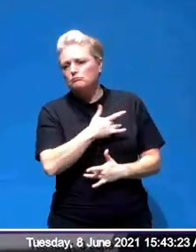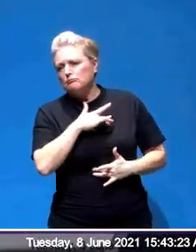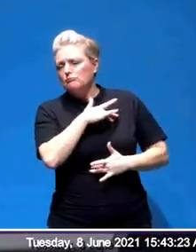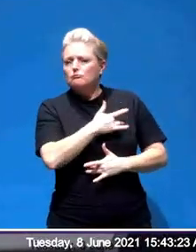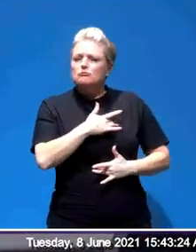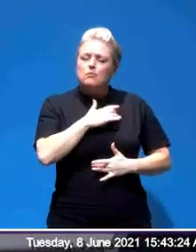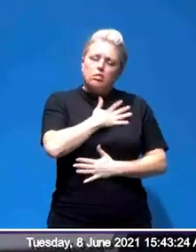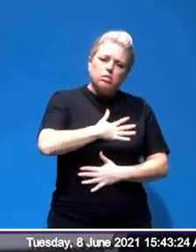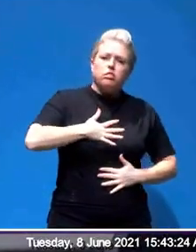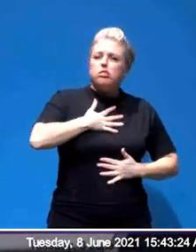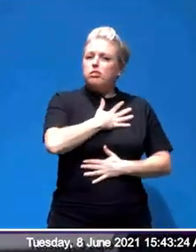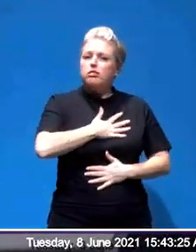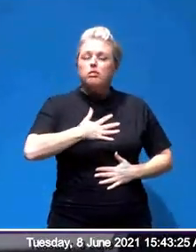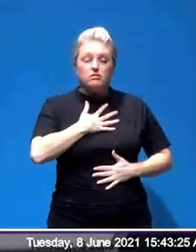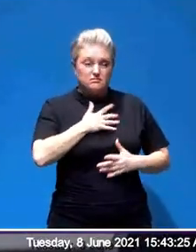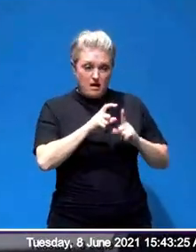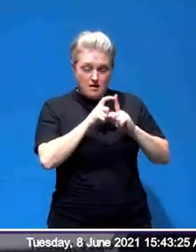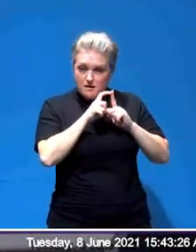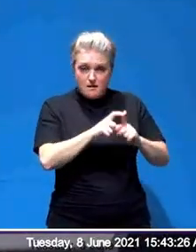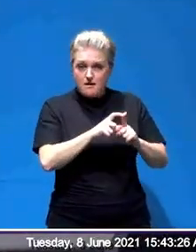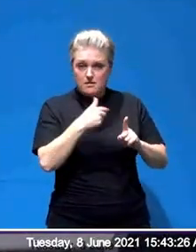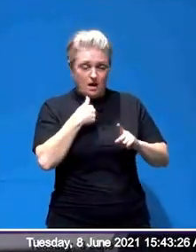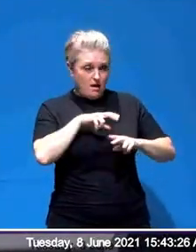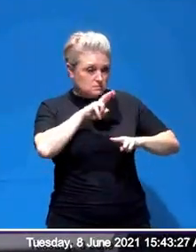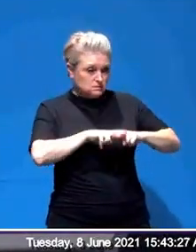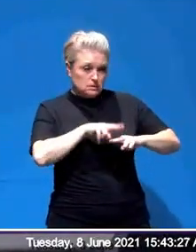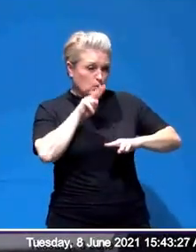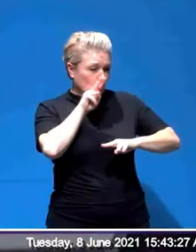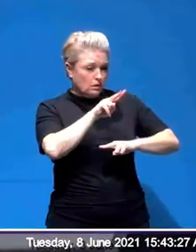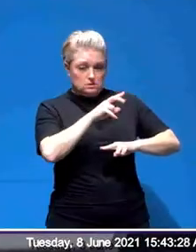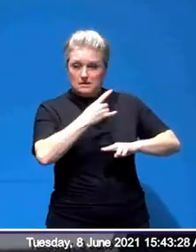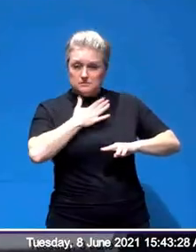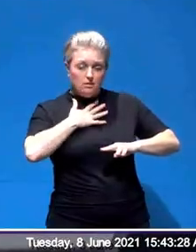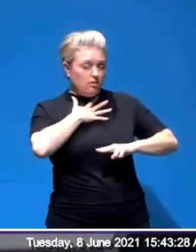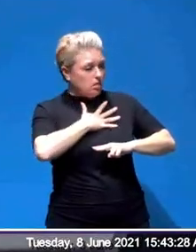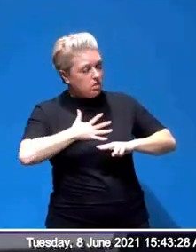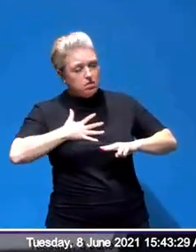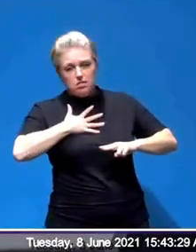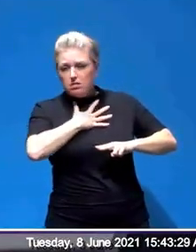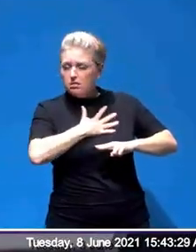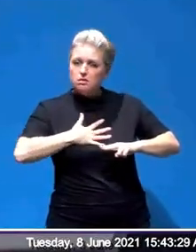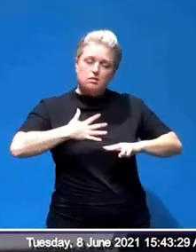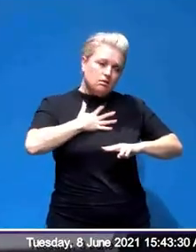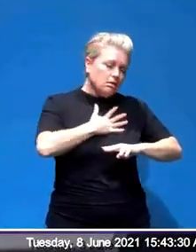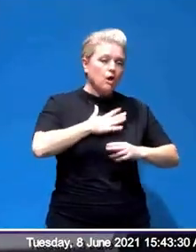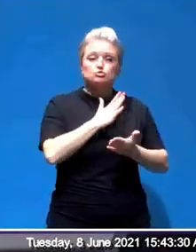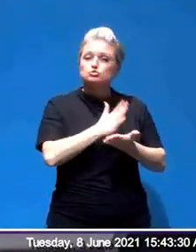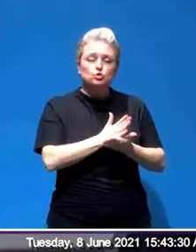And I don't think anybody would discount in any way the pain that